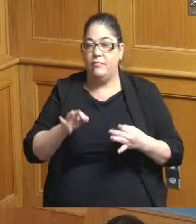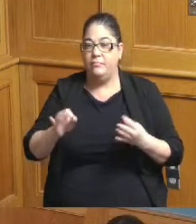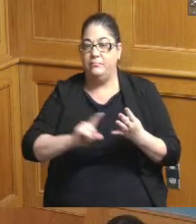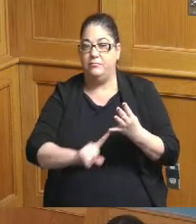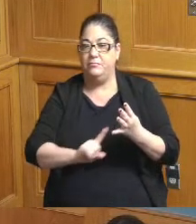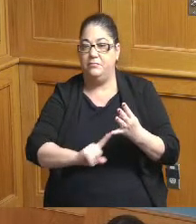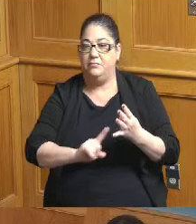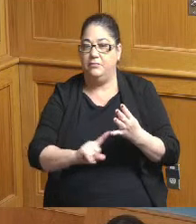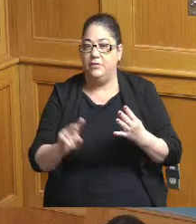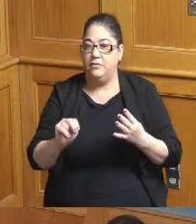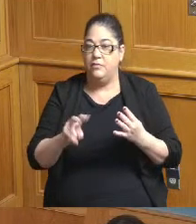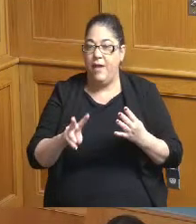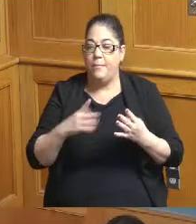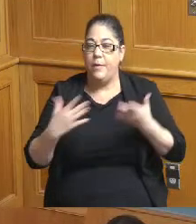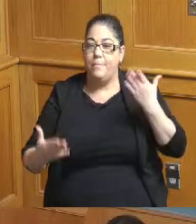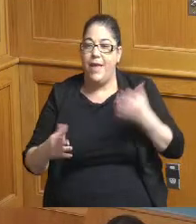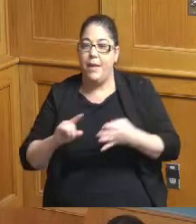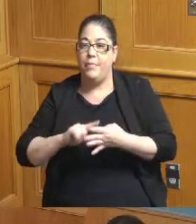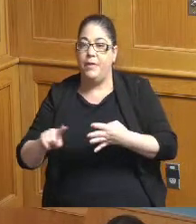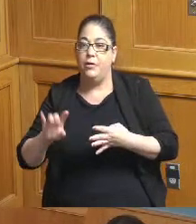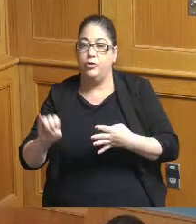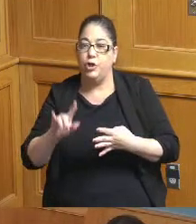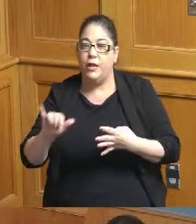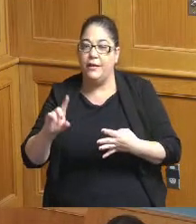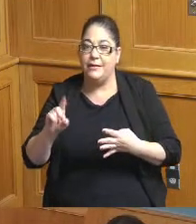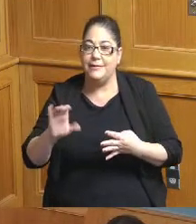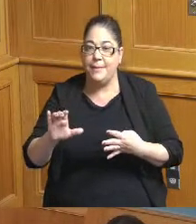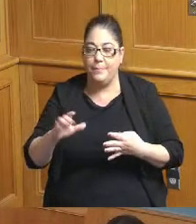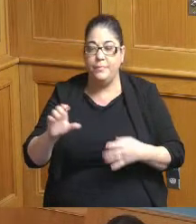early December to accommodate the Board's schedule but I'm sure Steve would come whenever the Board